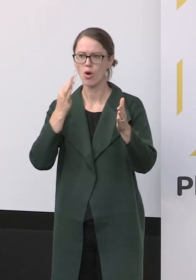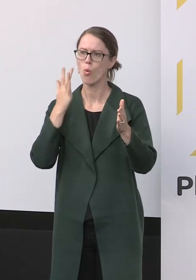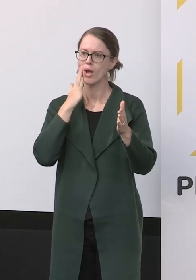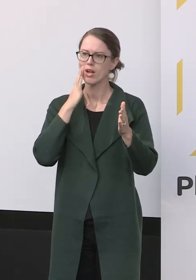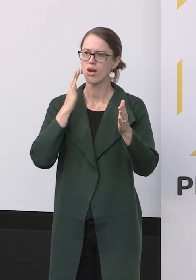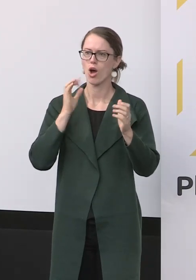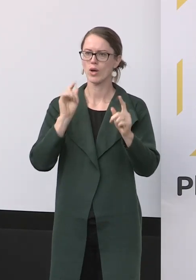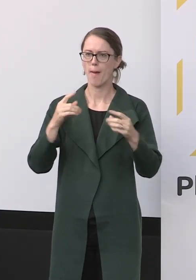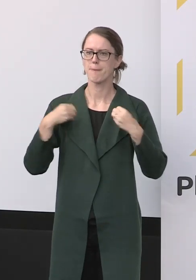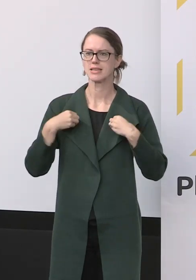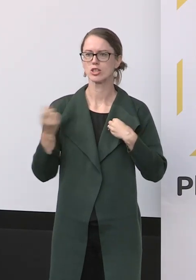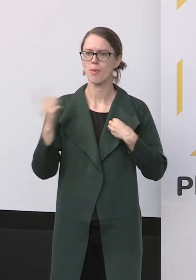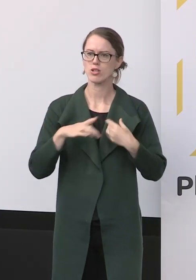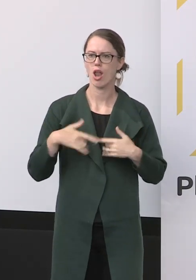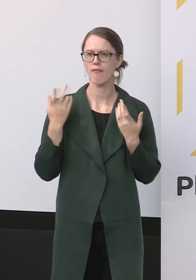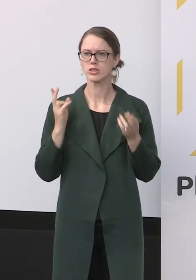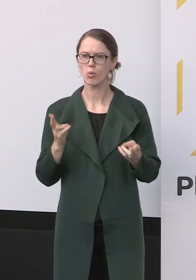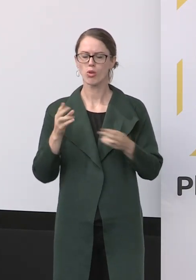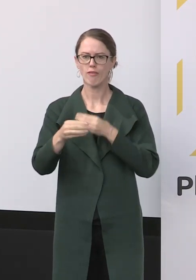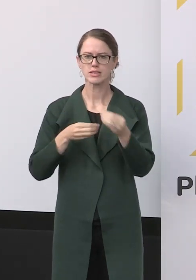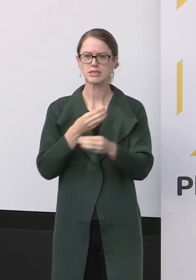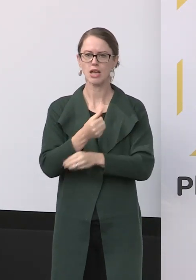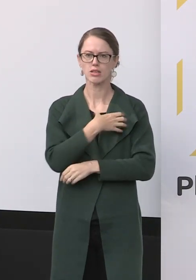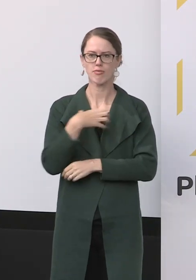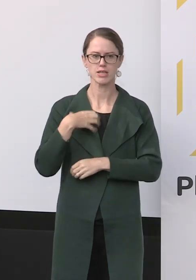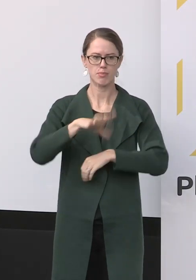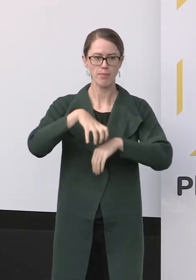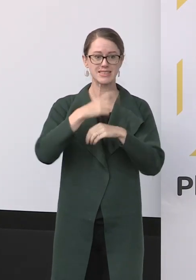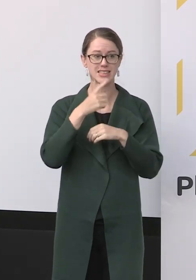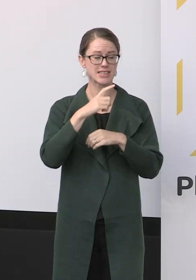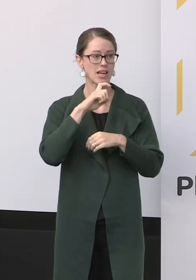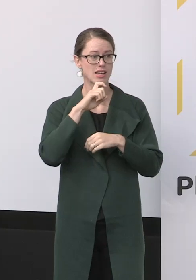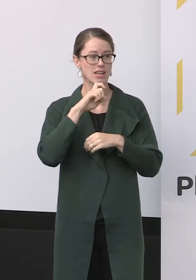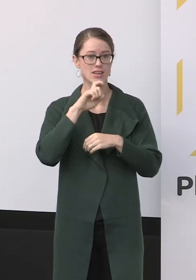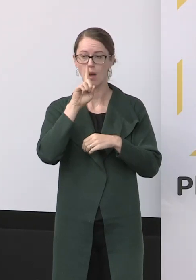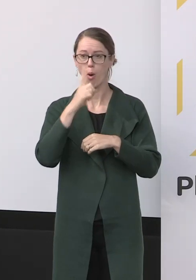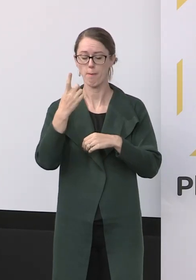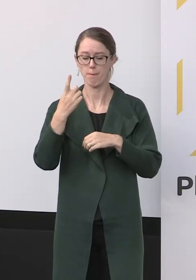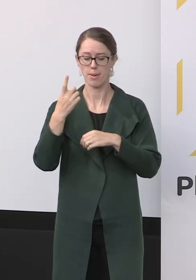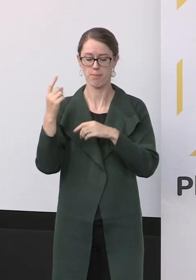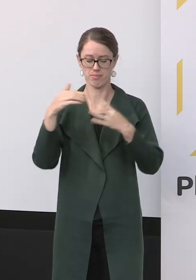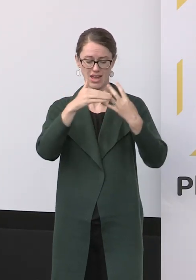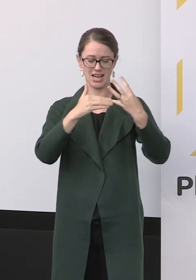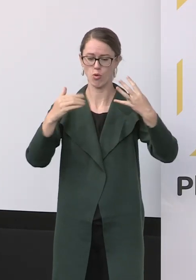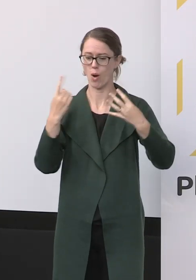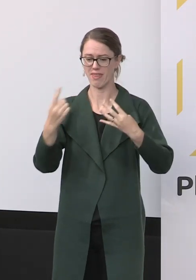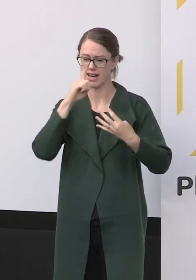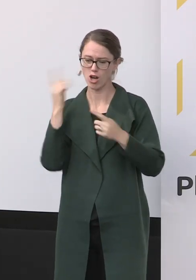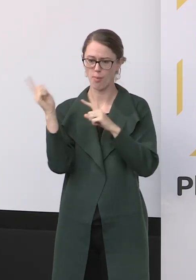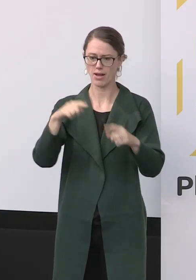judgement. As well as the clinical judgement - there were negative tests as well. Whether is it going to be OK for businesses to get back